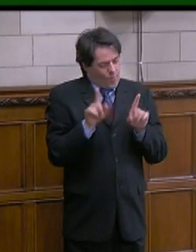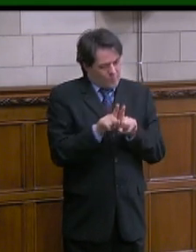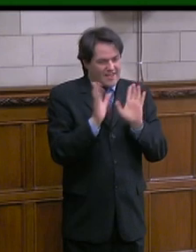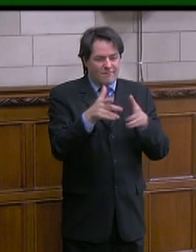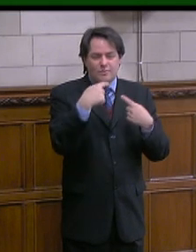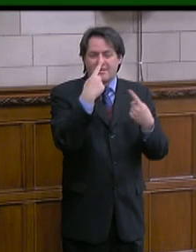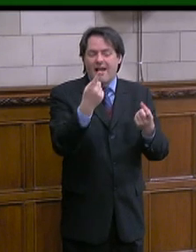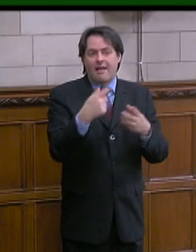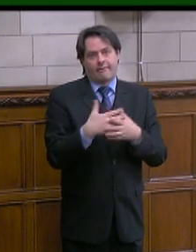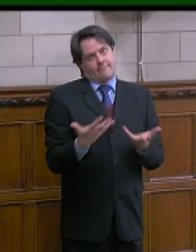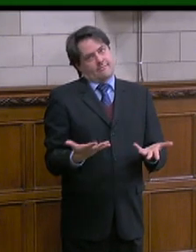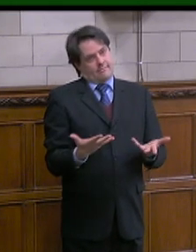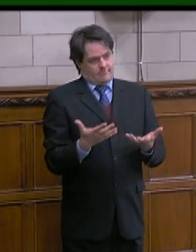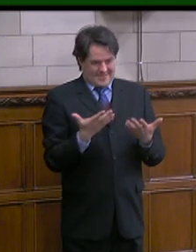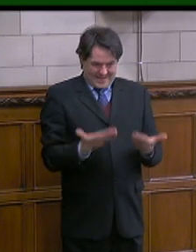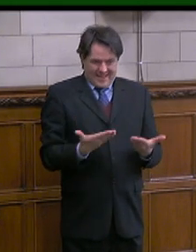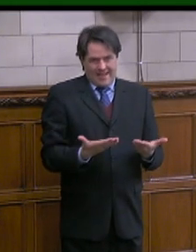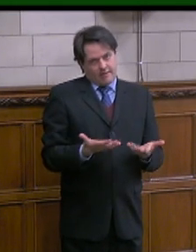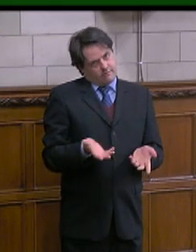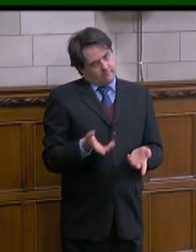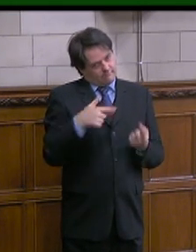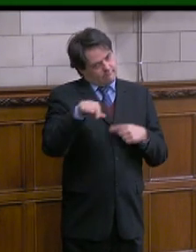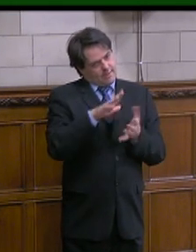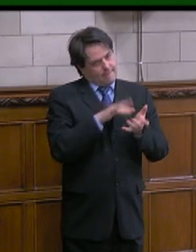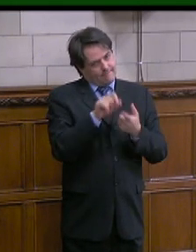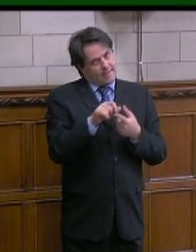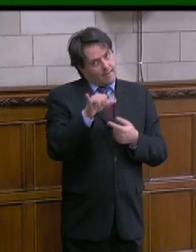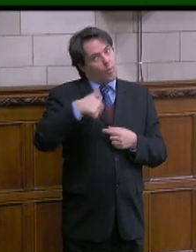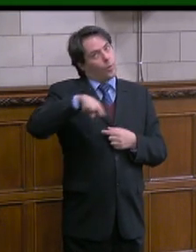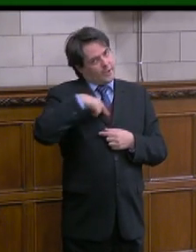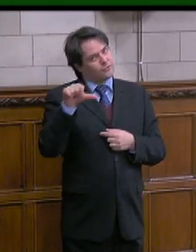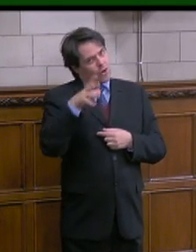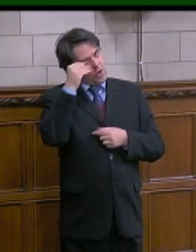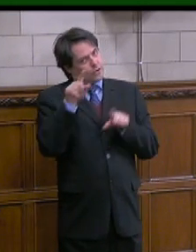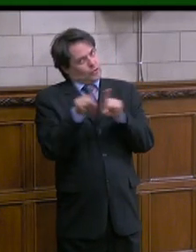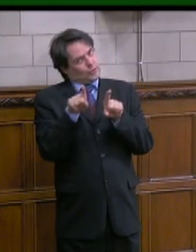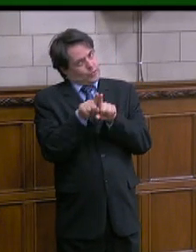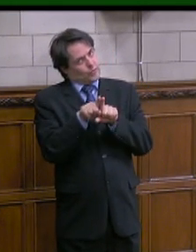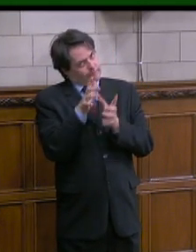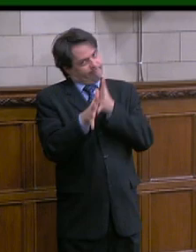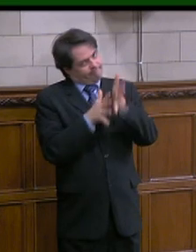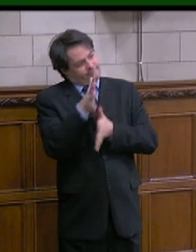It is about time that some of us MPs had a go at learning BSL.